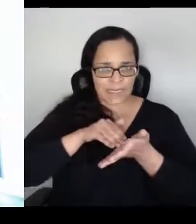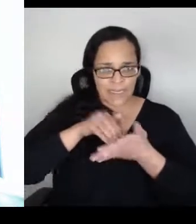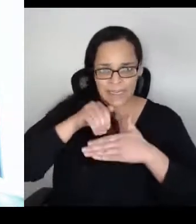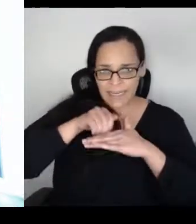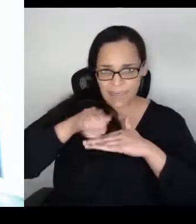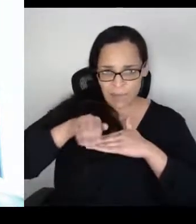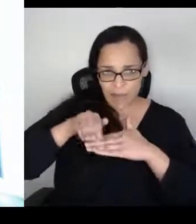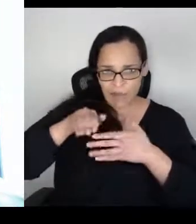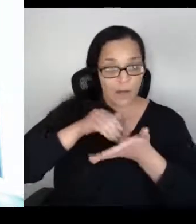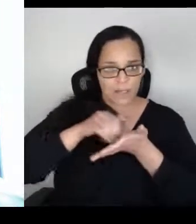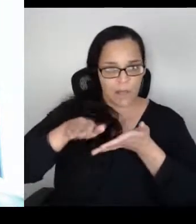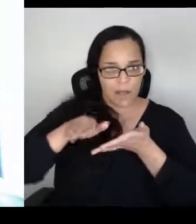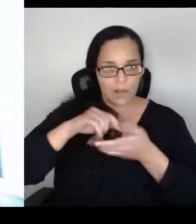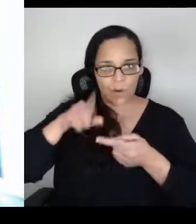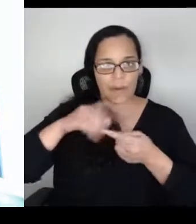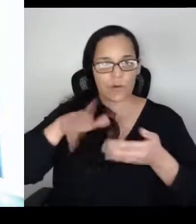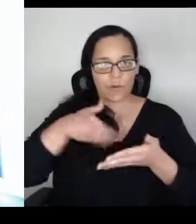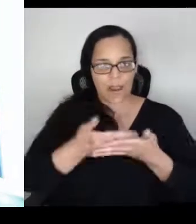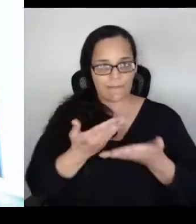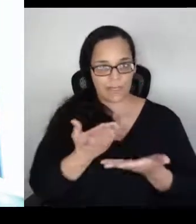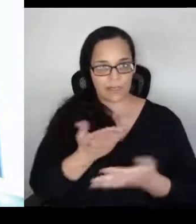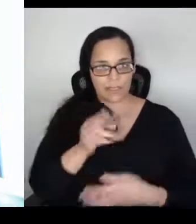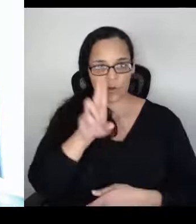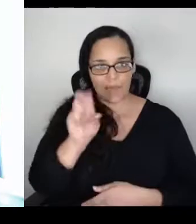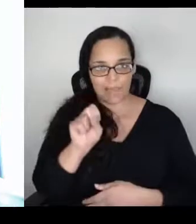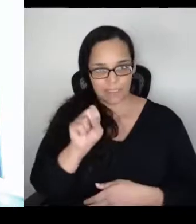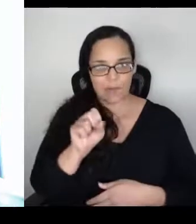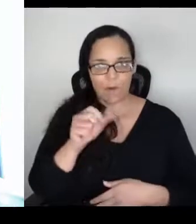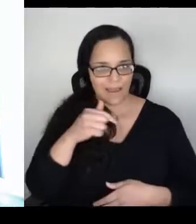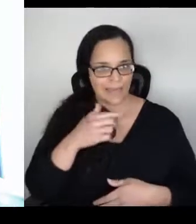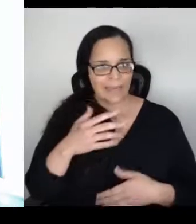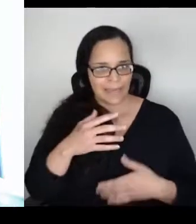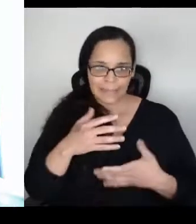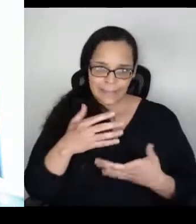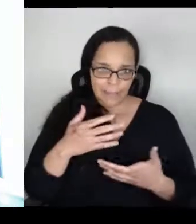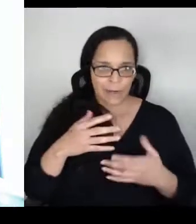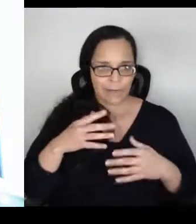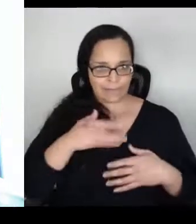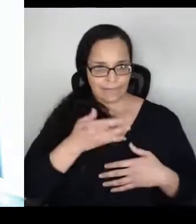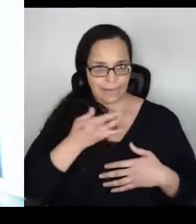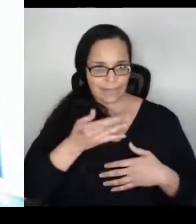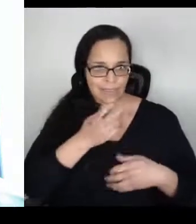And so this is very deeply personal, and I think it's important to recognize